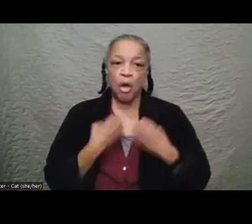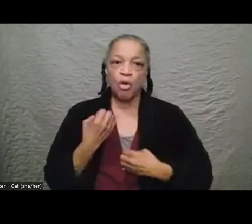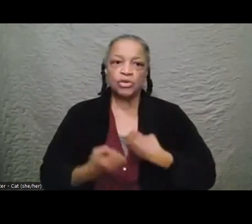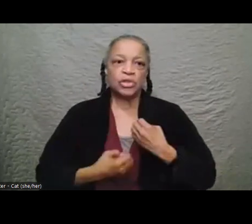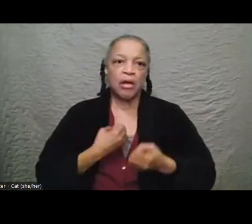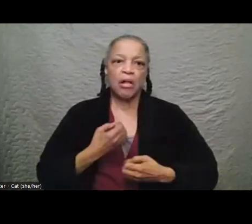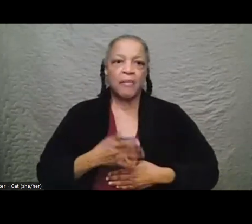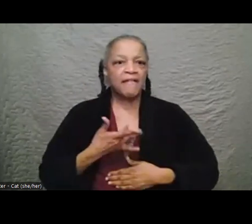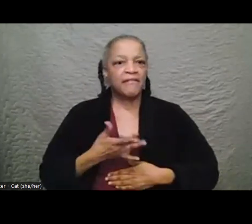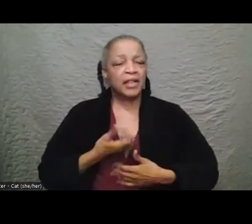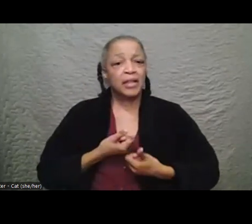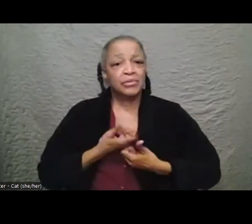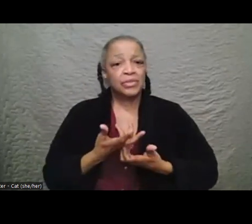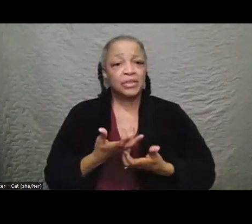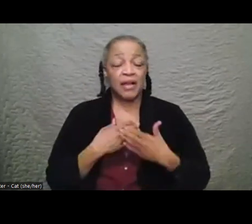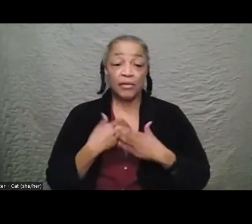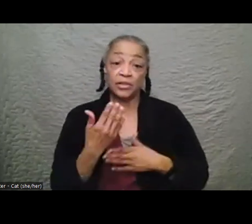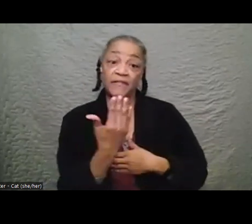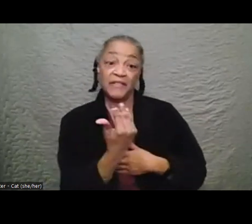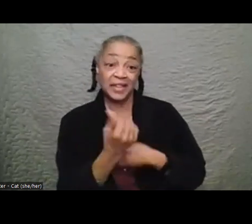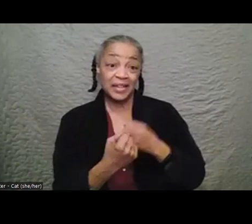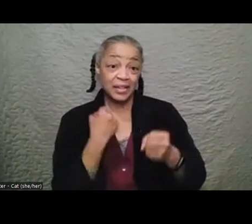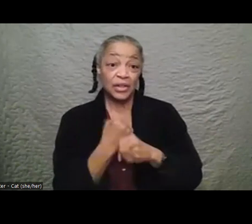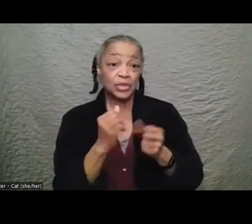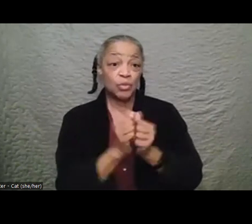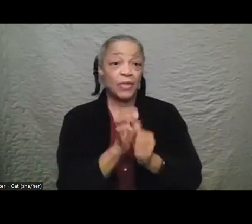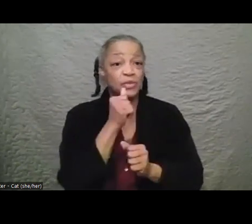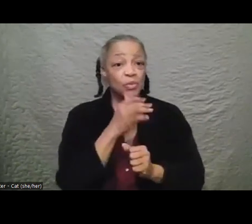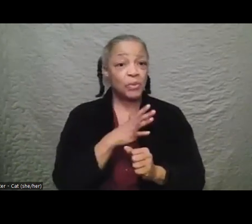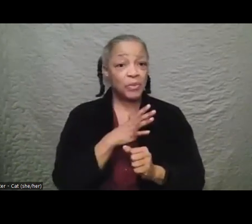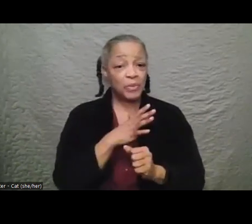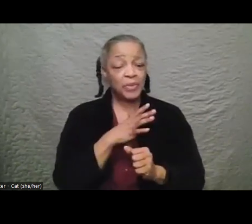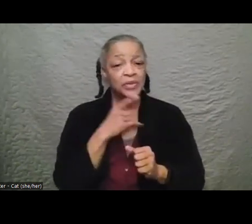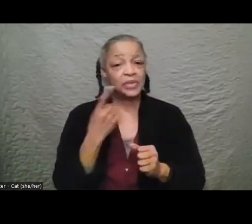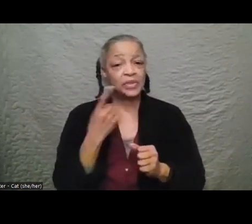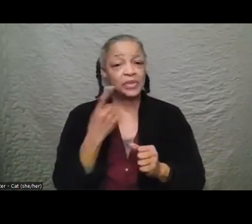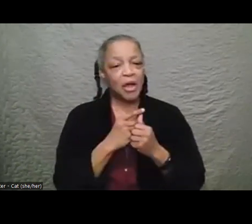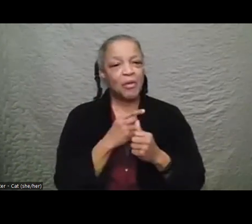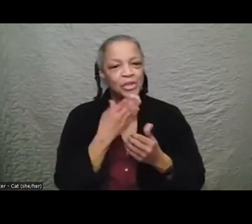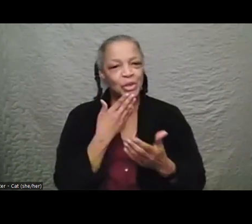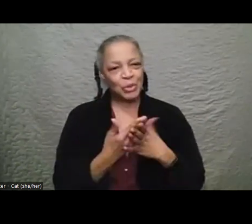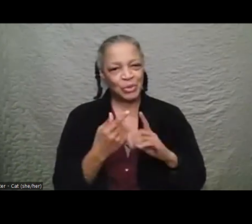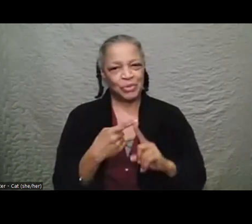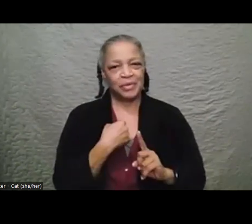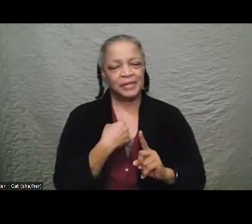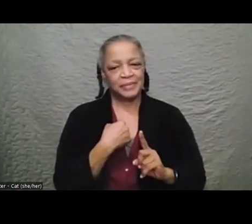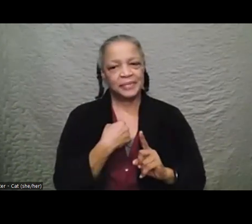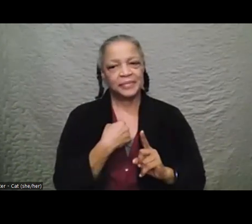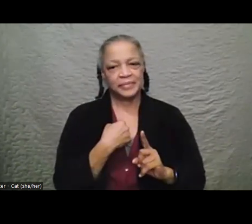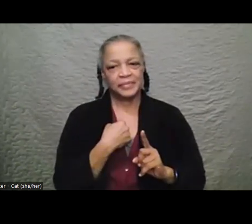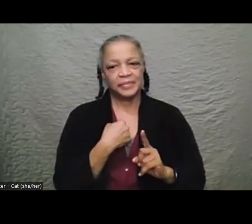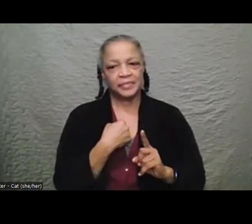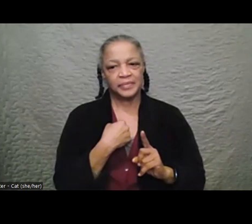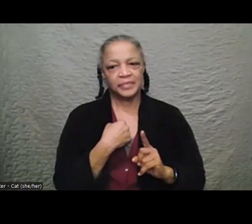I spent more than 15 years with her and she was always very good to me.